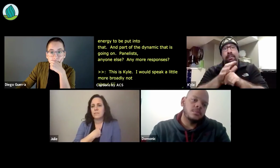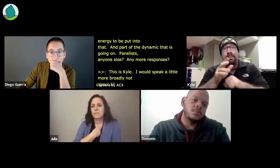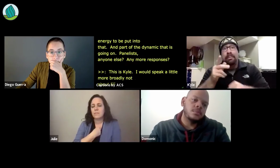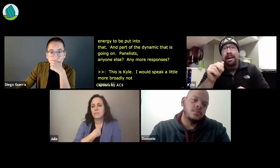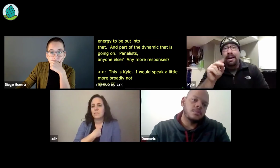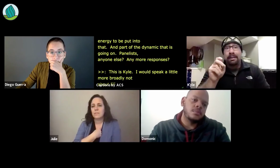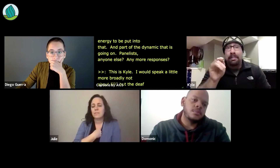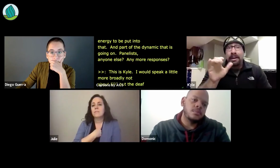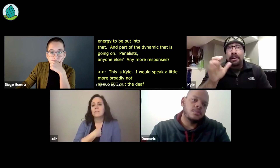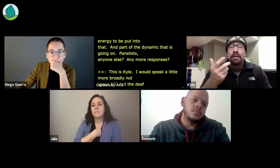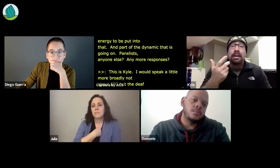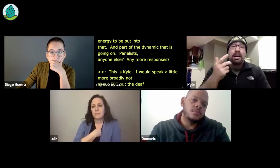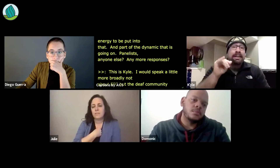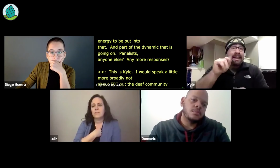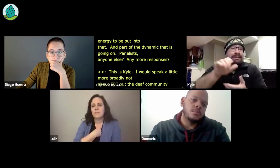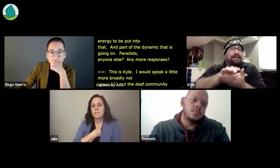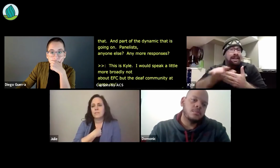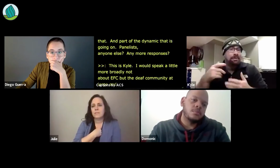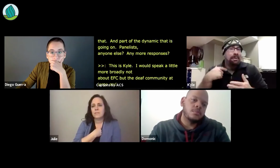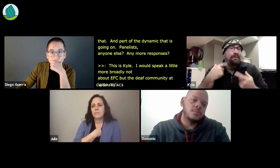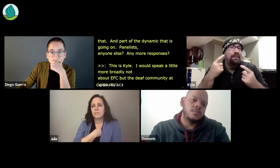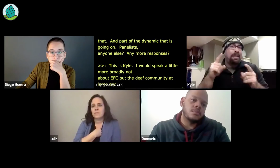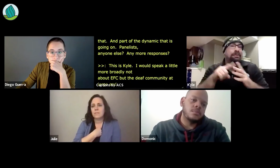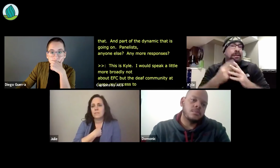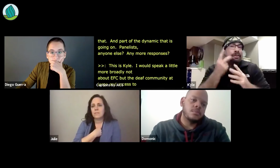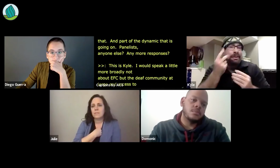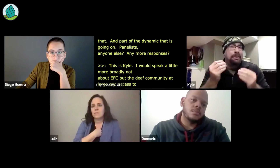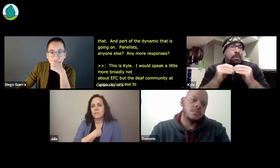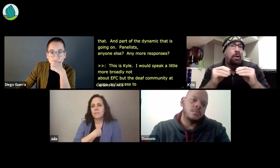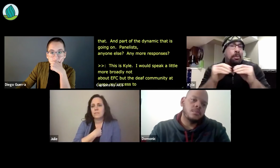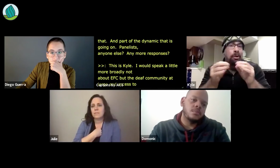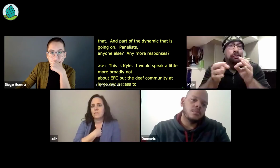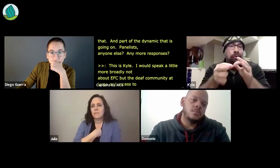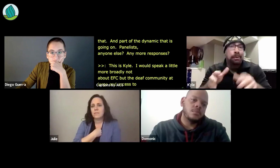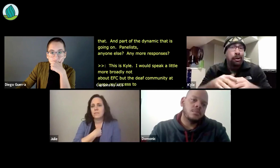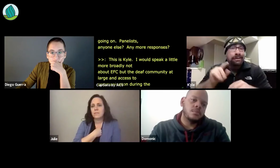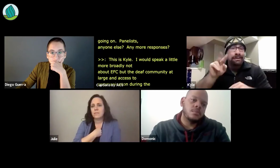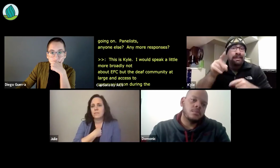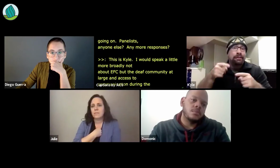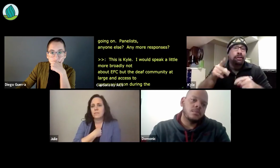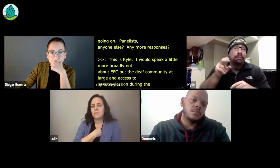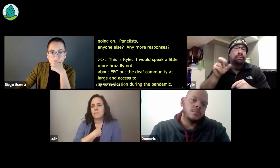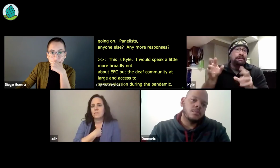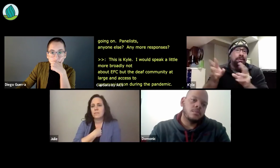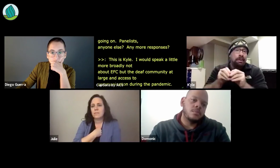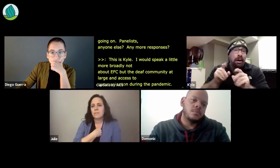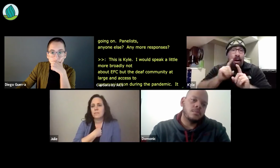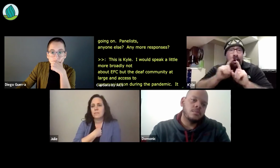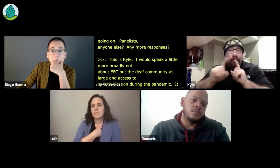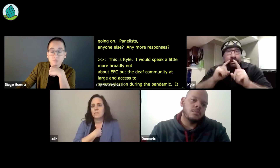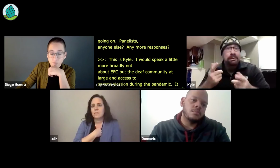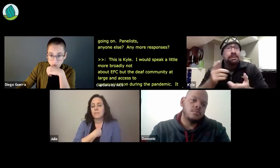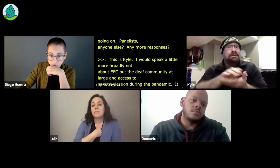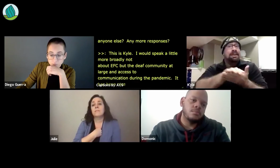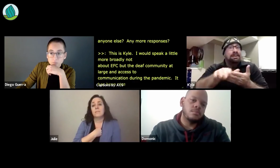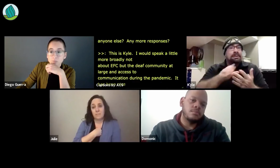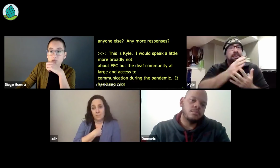It has been nice to finally be able to see more and more interpreters on TV doing press conferences and different things that are hosted live